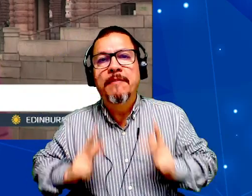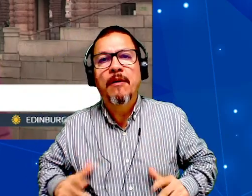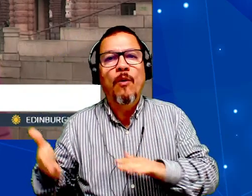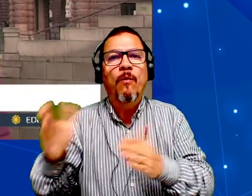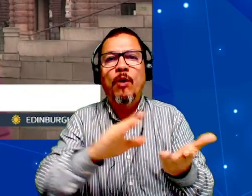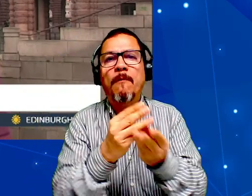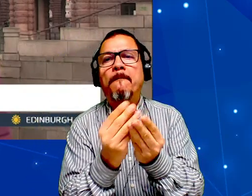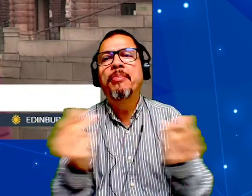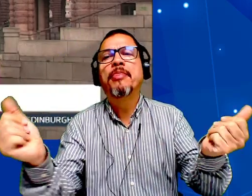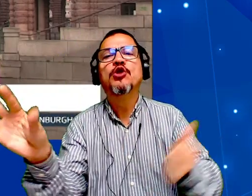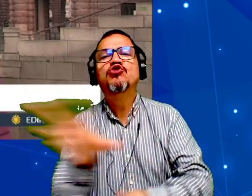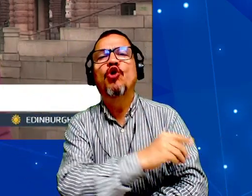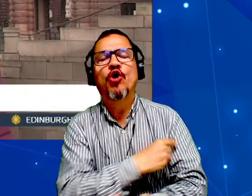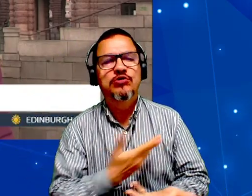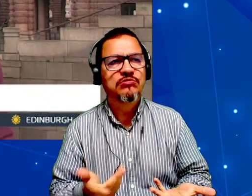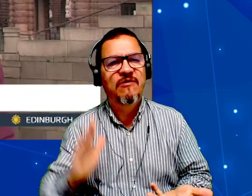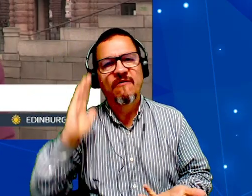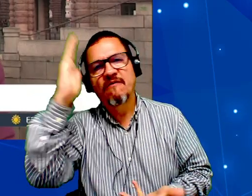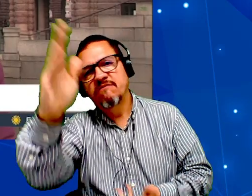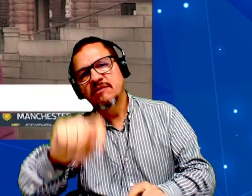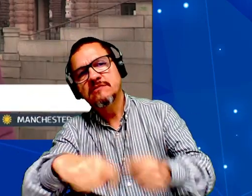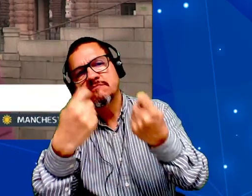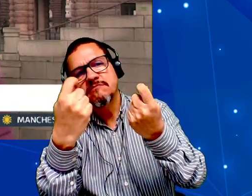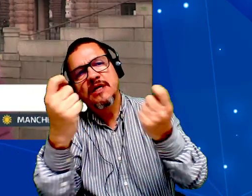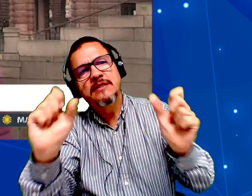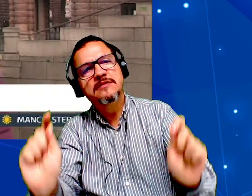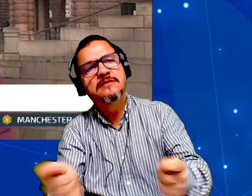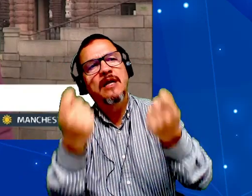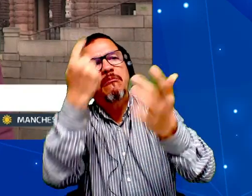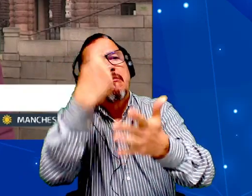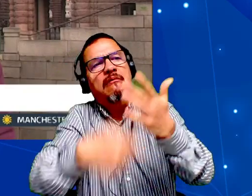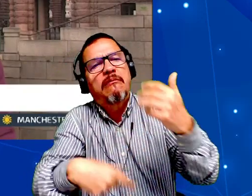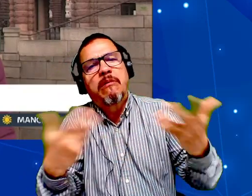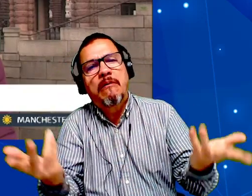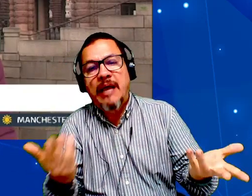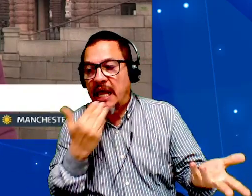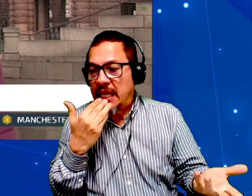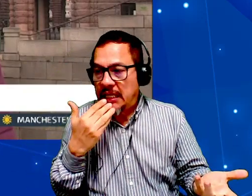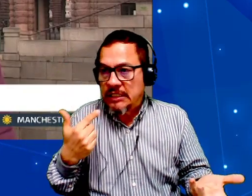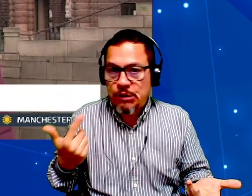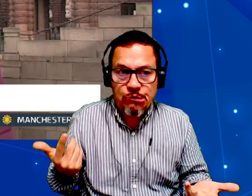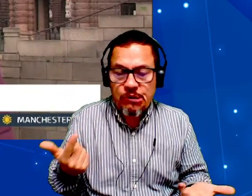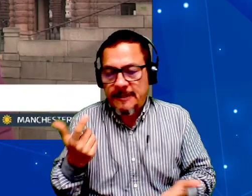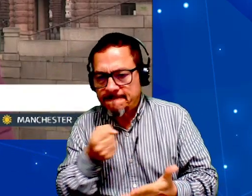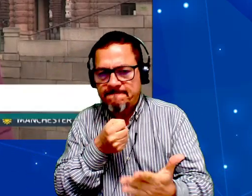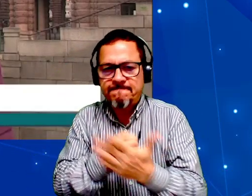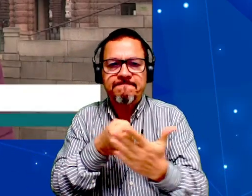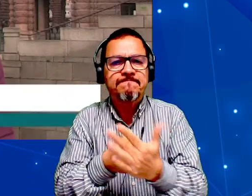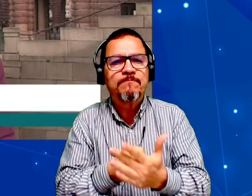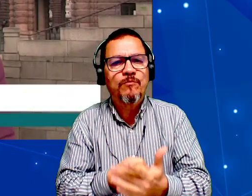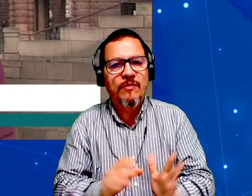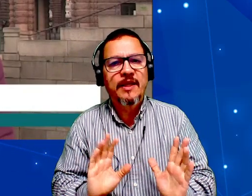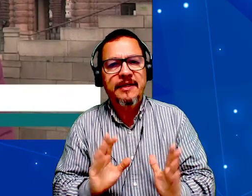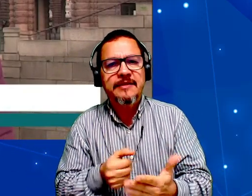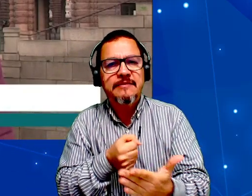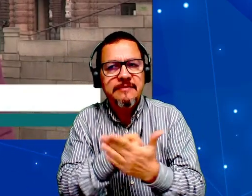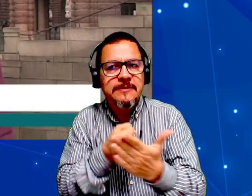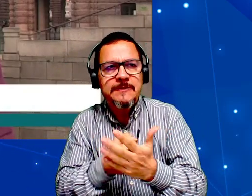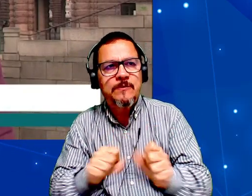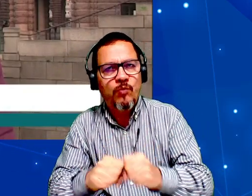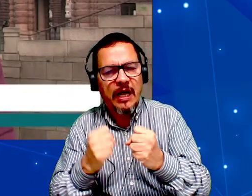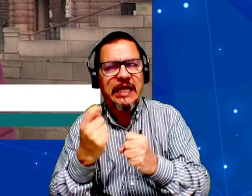anything to save that future. And also, if we do this, this is like slightly breaking the law,